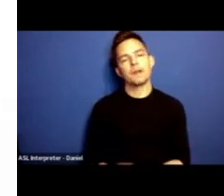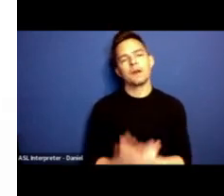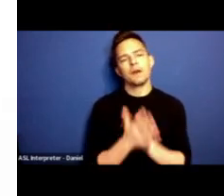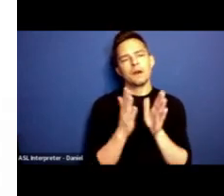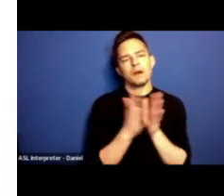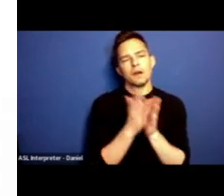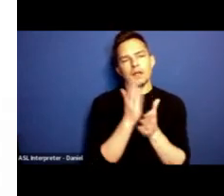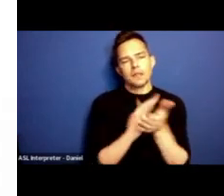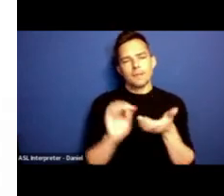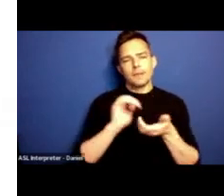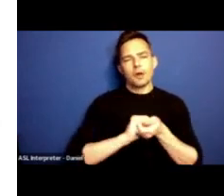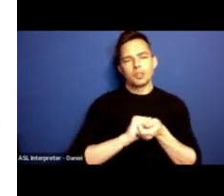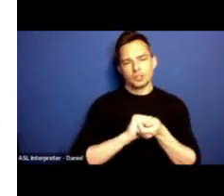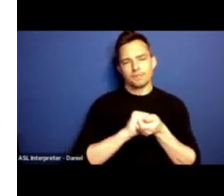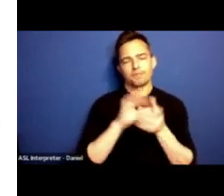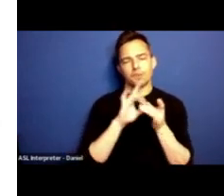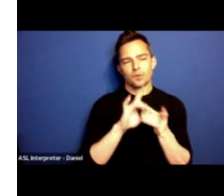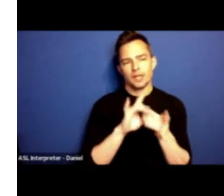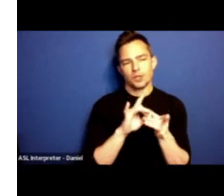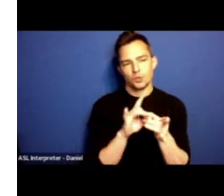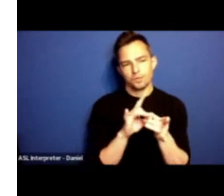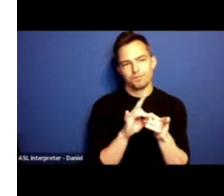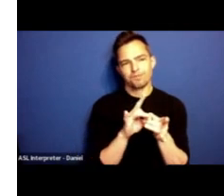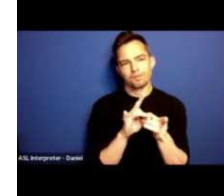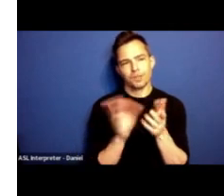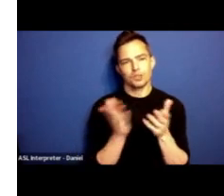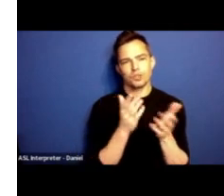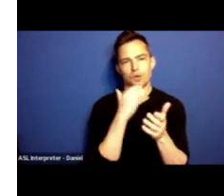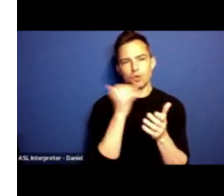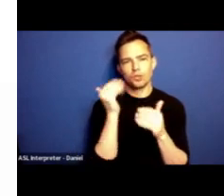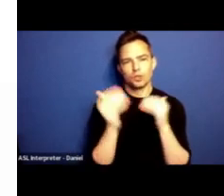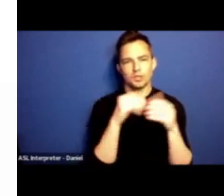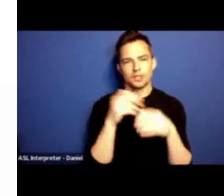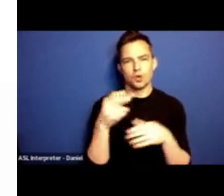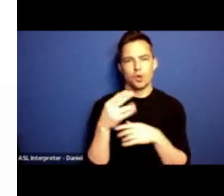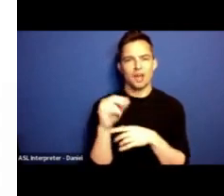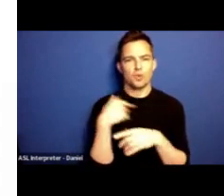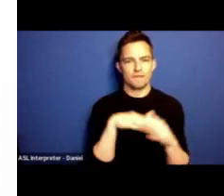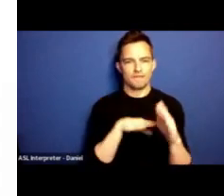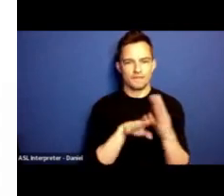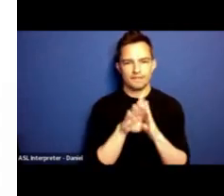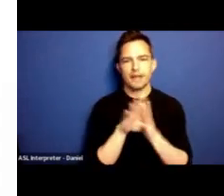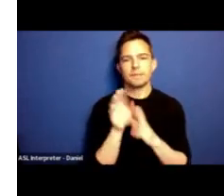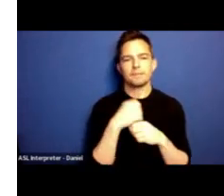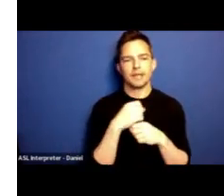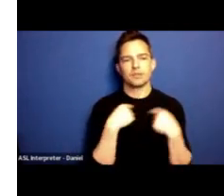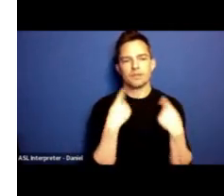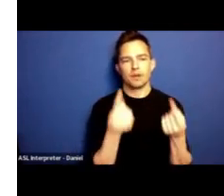the partnerships around serving older adults in Ohio that we've developed is, first through our